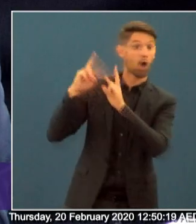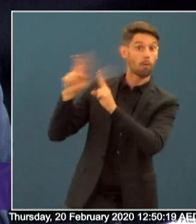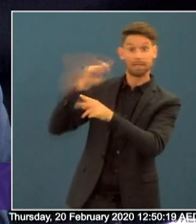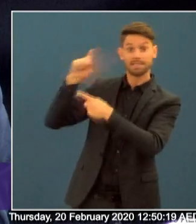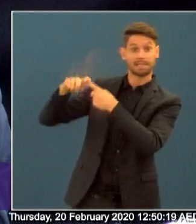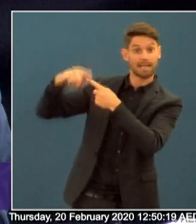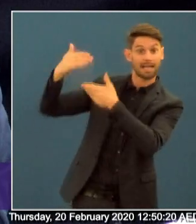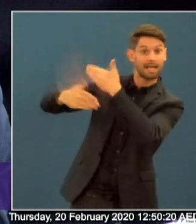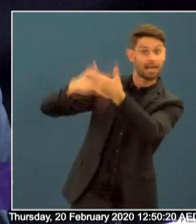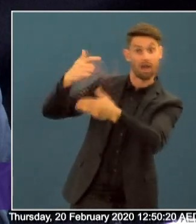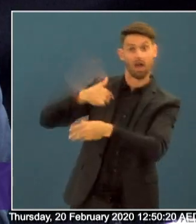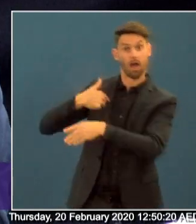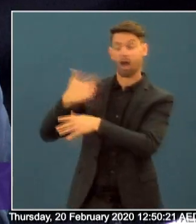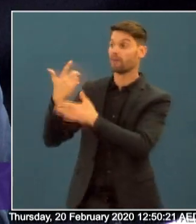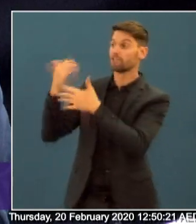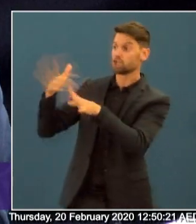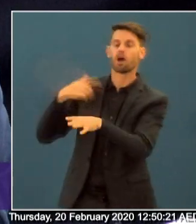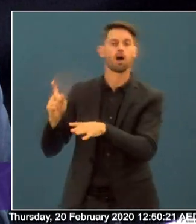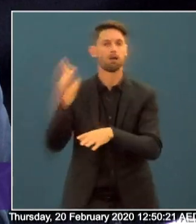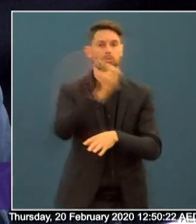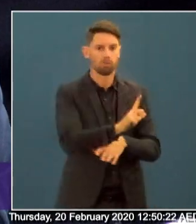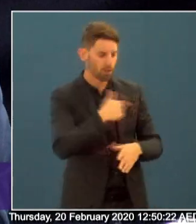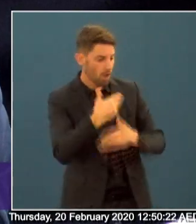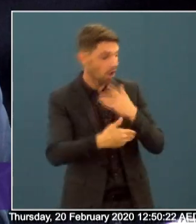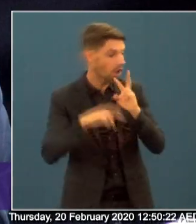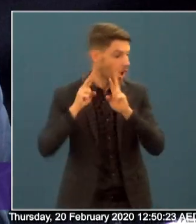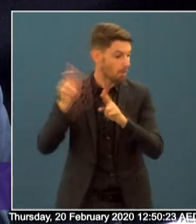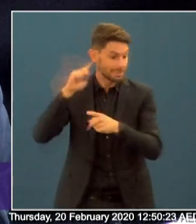and you hope people will take up responsibility for the various action points.